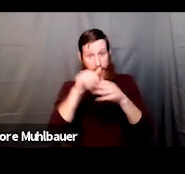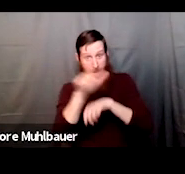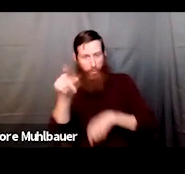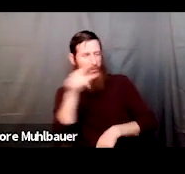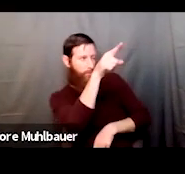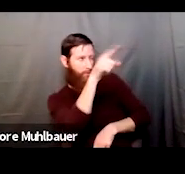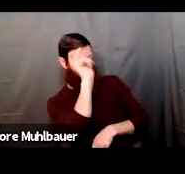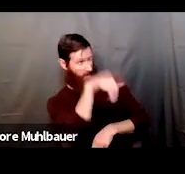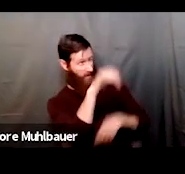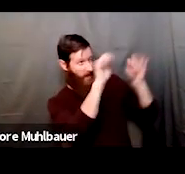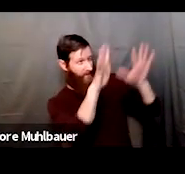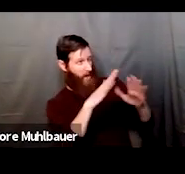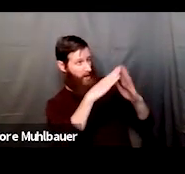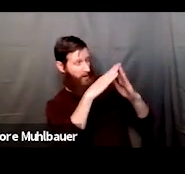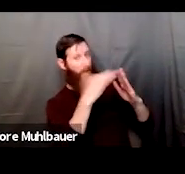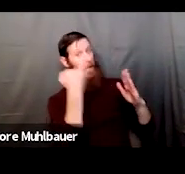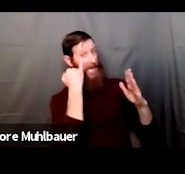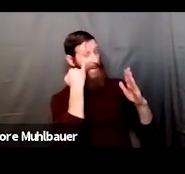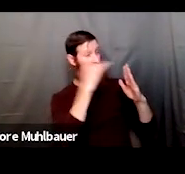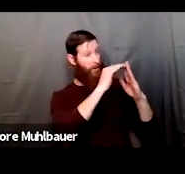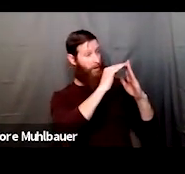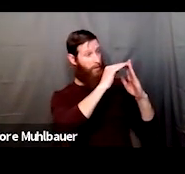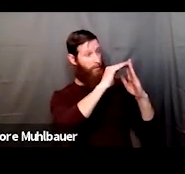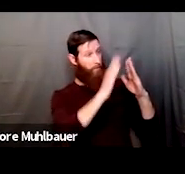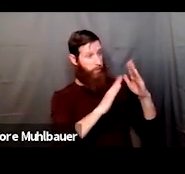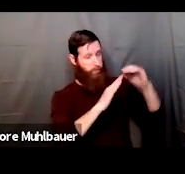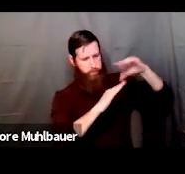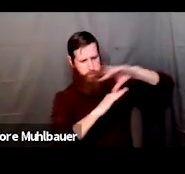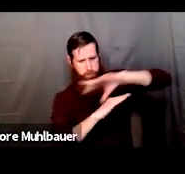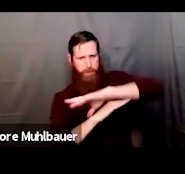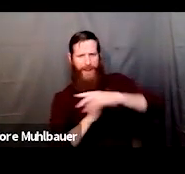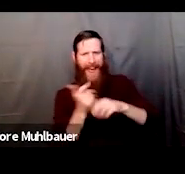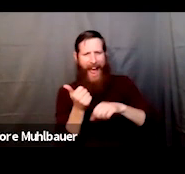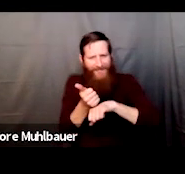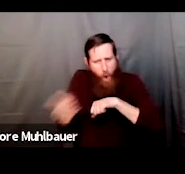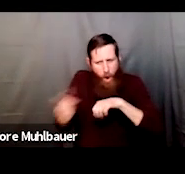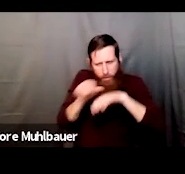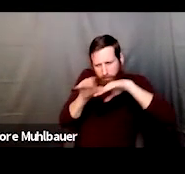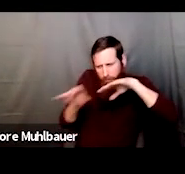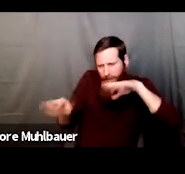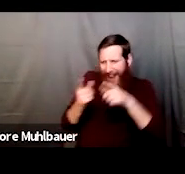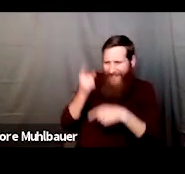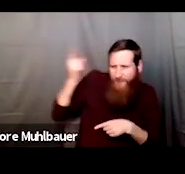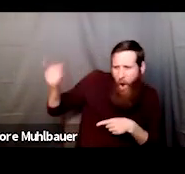How far would an avalanche go if it did slide? That practice on safe days will help you build up experience and confidence.